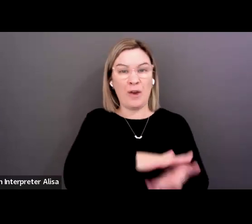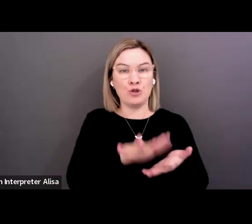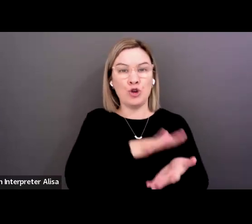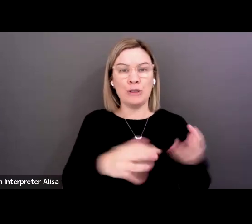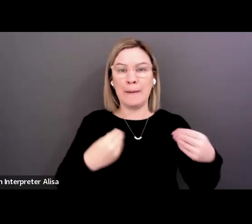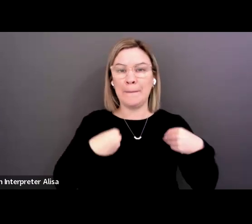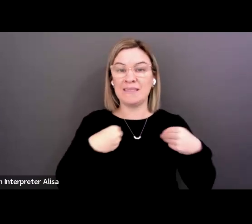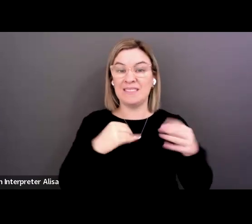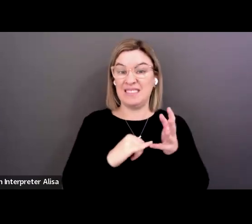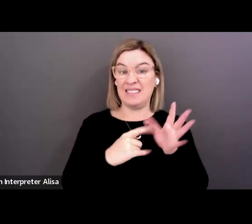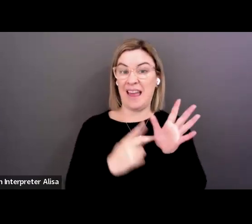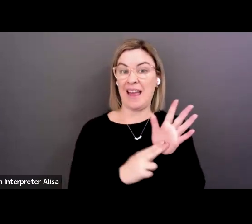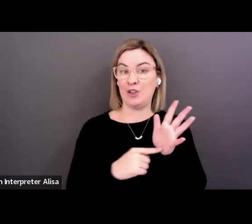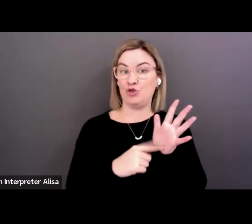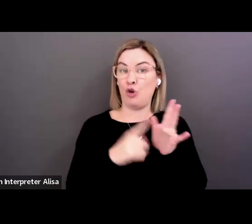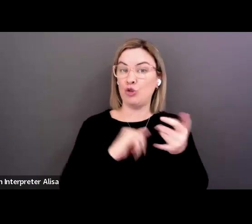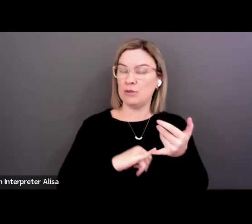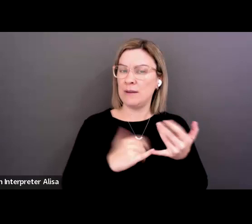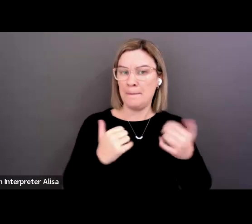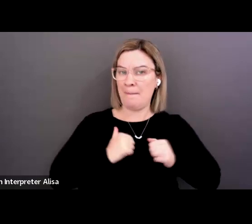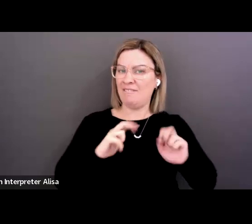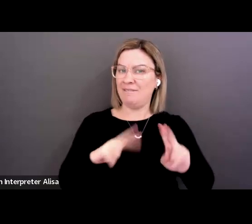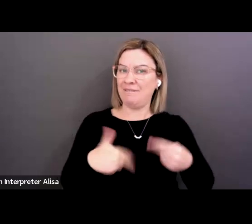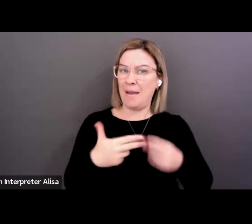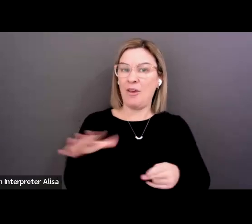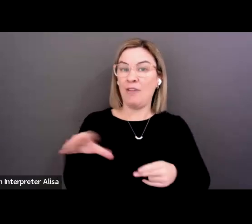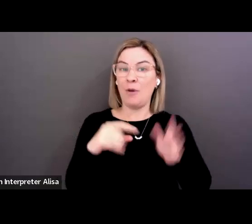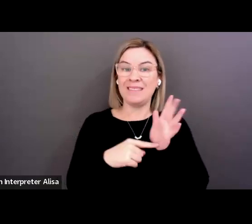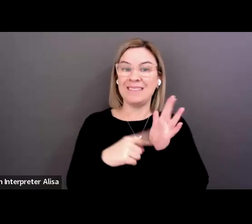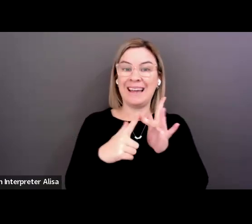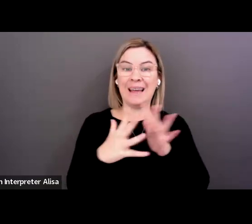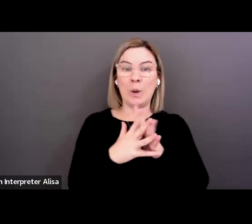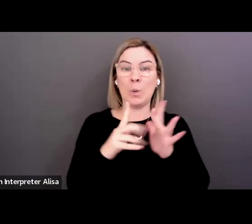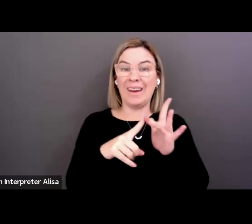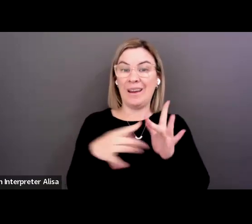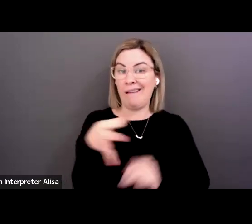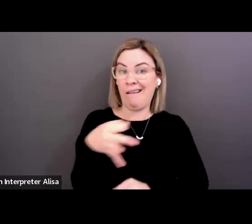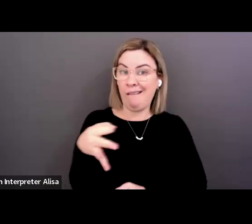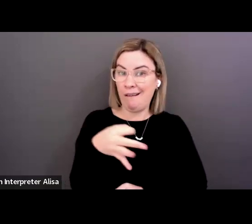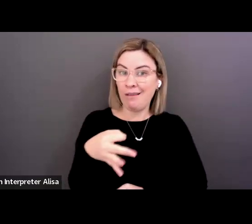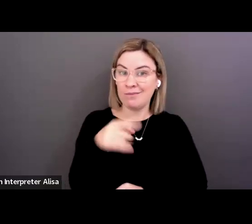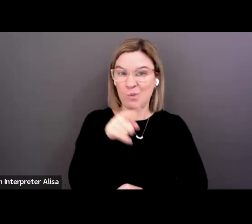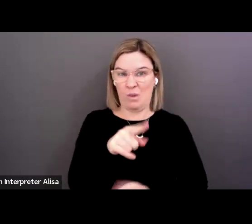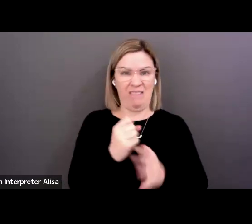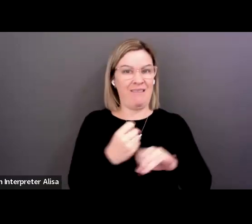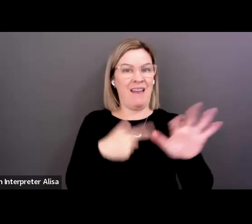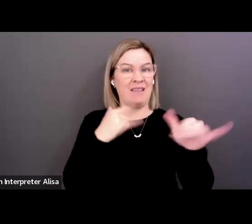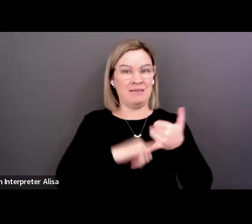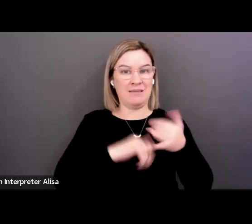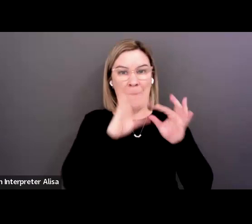into my masters and I'm doing that for my PhD as well. I've been involved